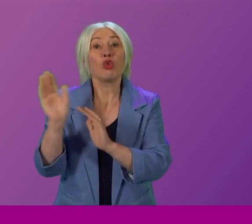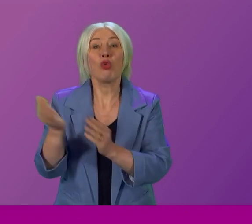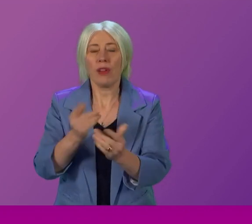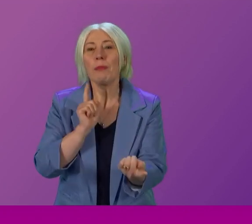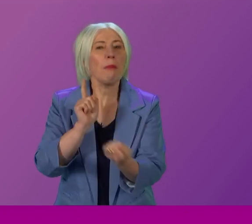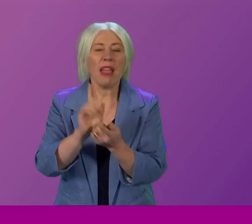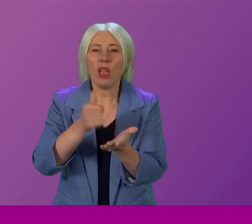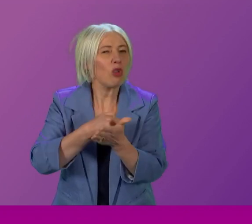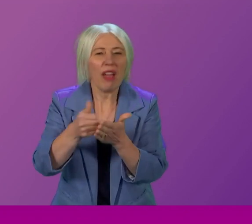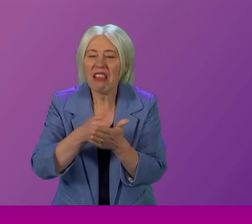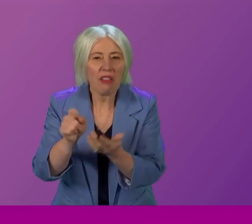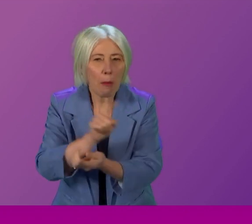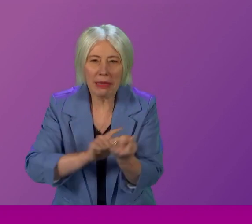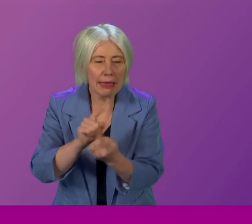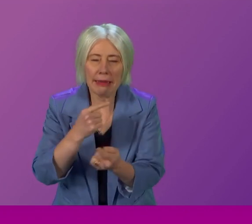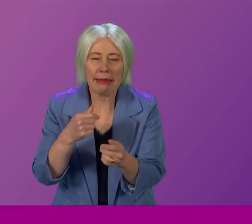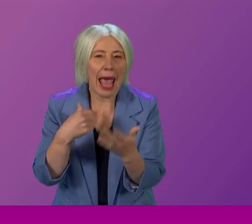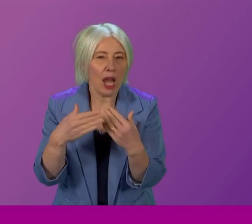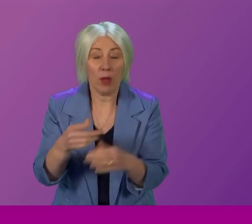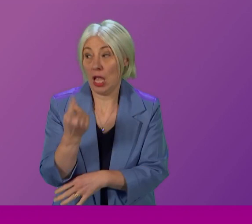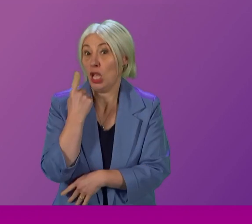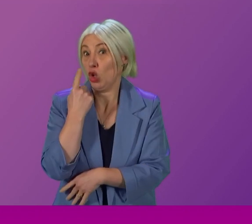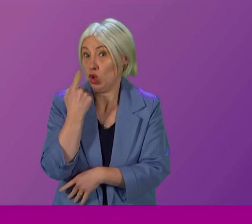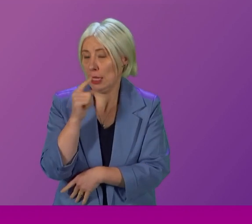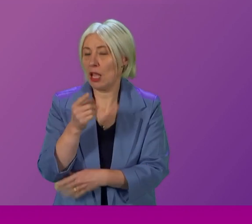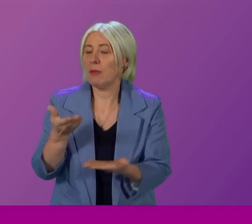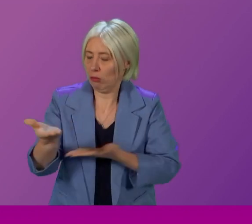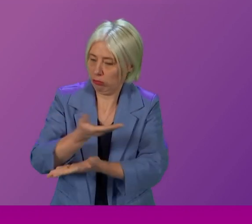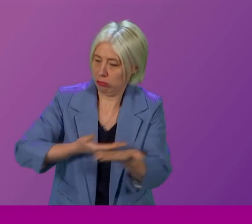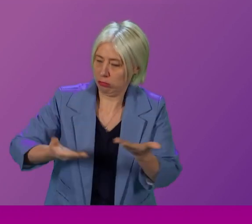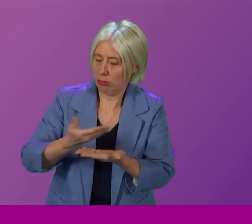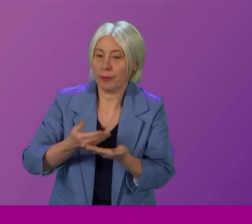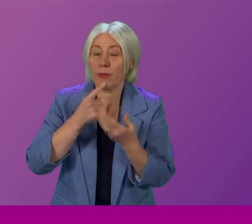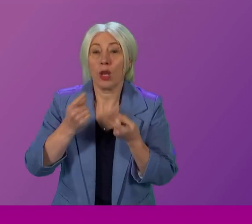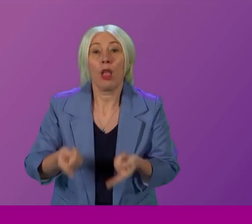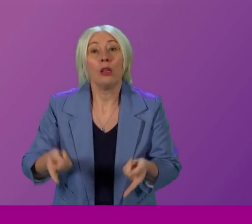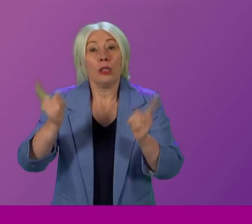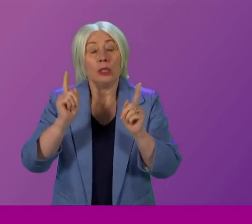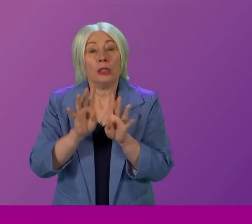meeting schedule, to discuss it. The cabinet secretary has already confirmed that he will